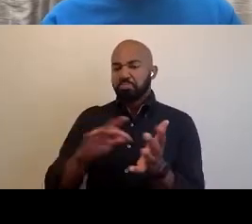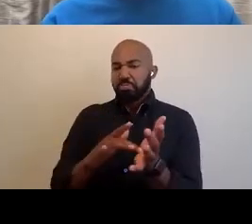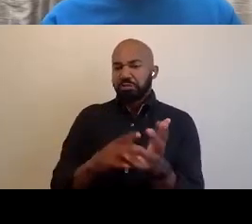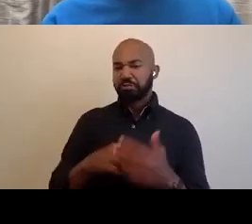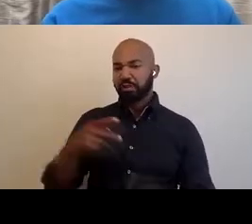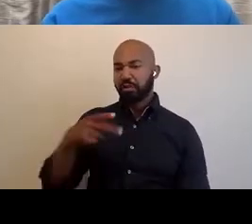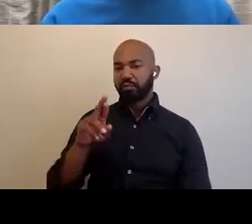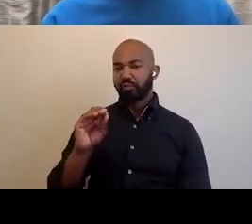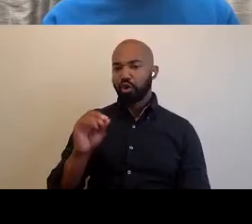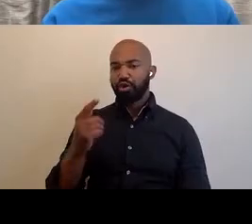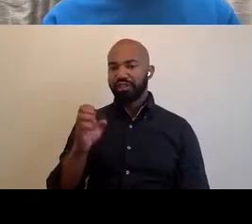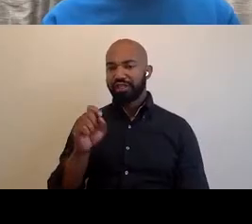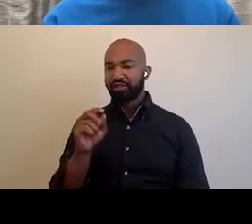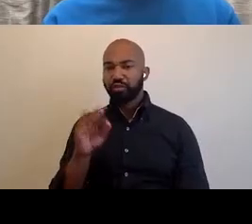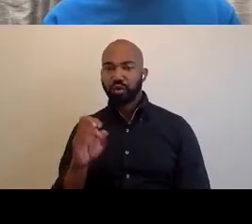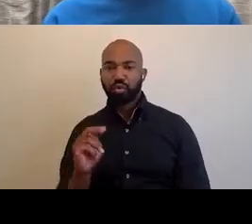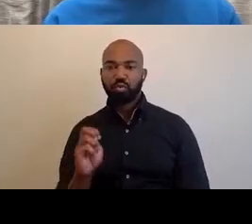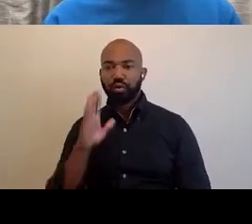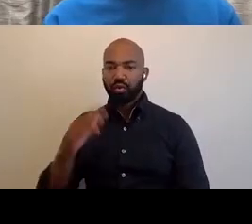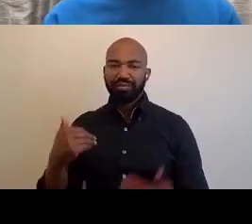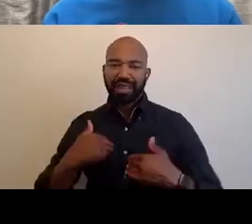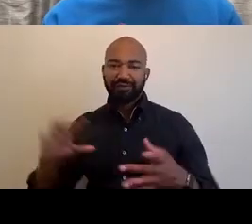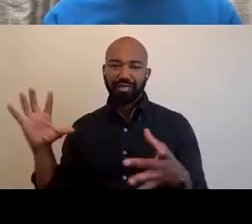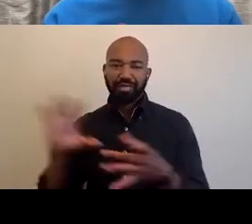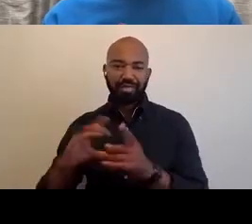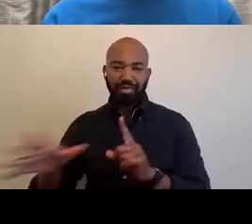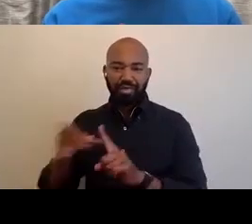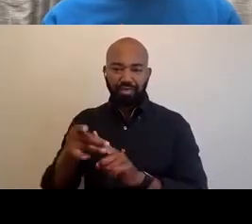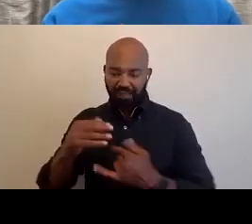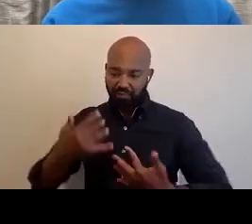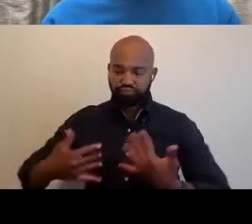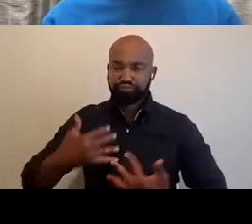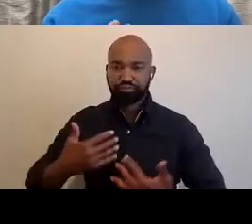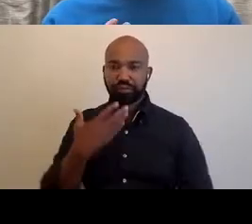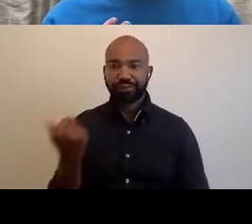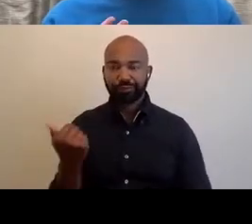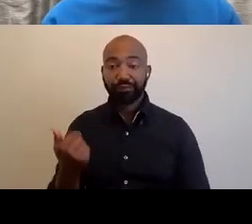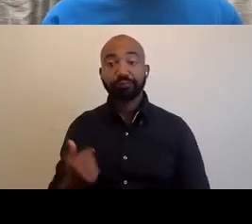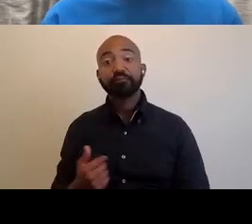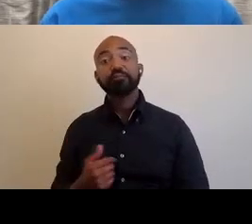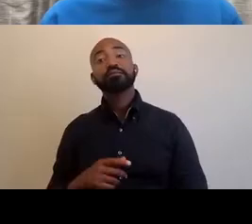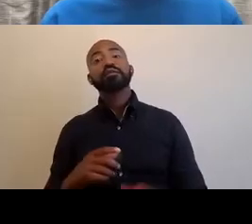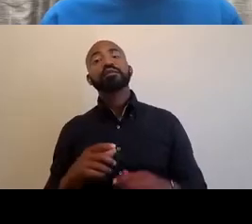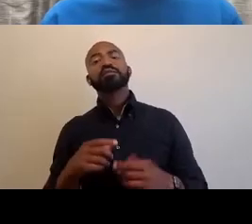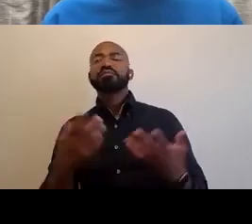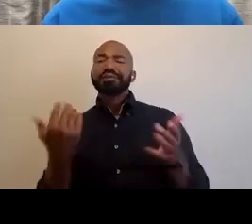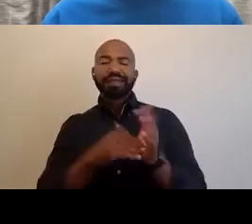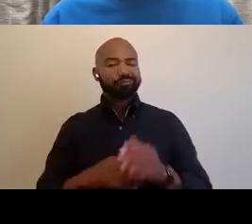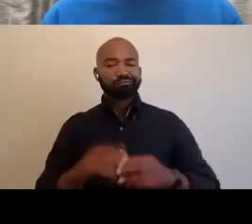about her approach to progesterone and she said, actually, that again, there's no data to support it.